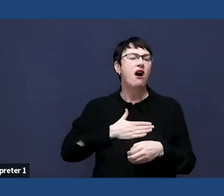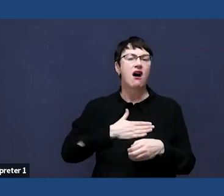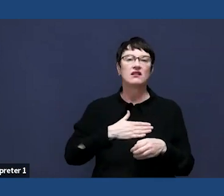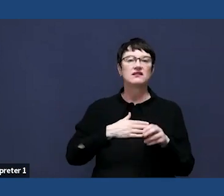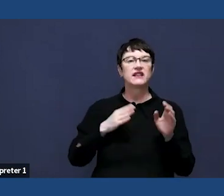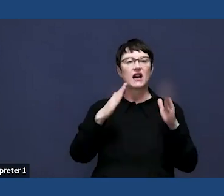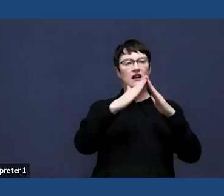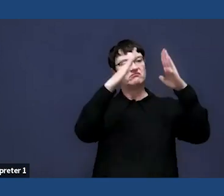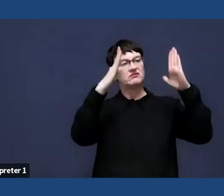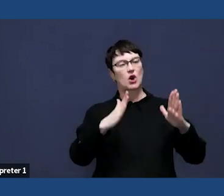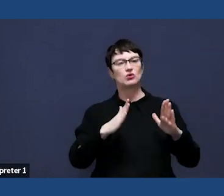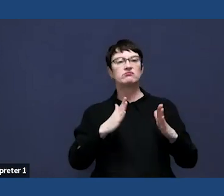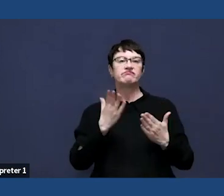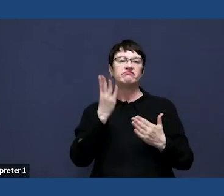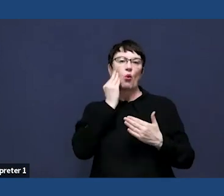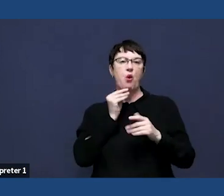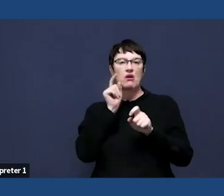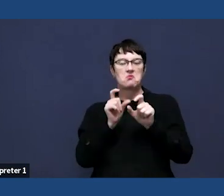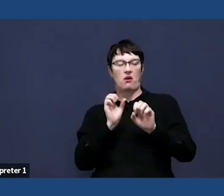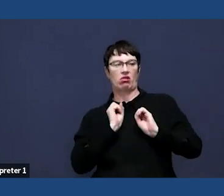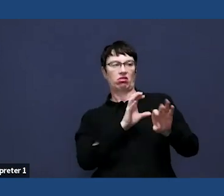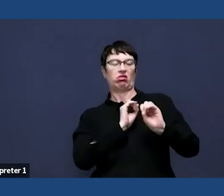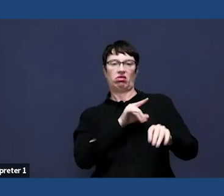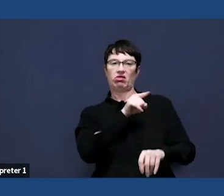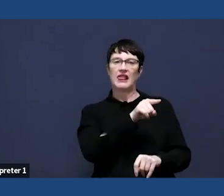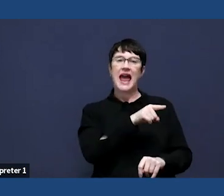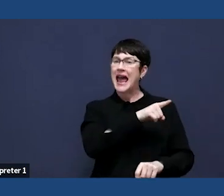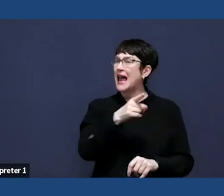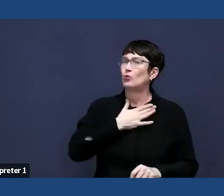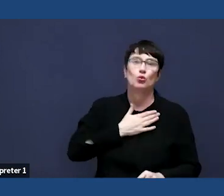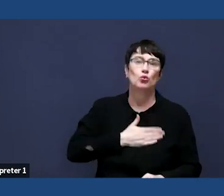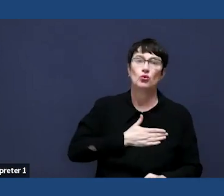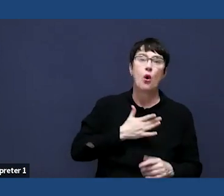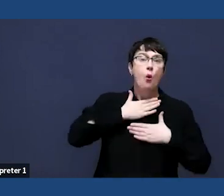From looking at the social determinants of healthcare, we see that living in one's own